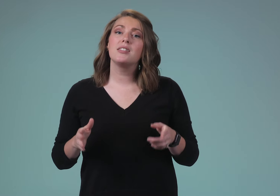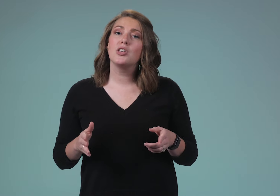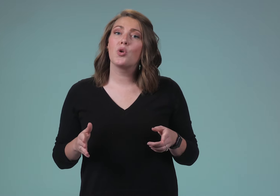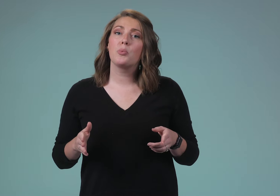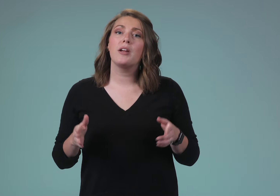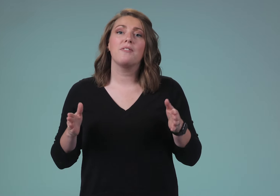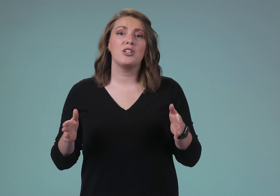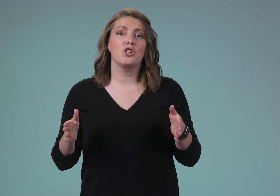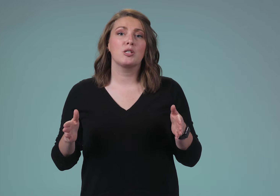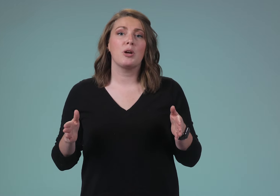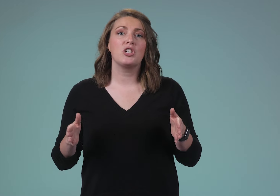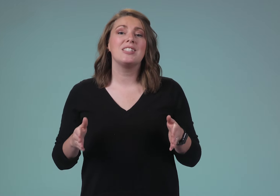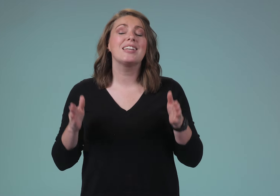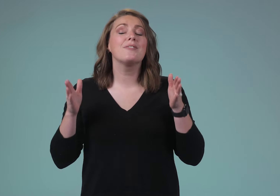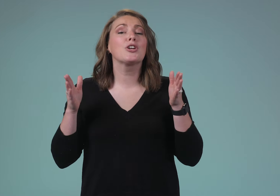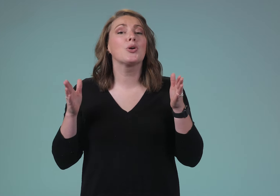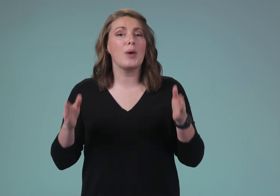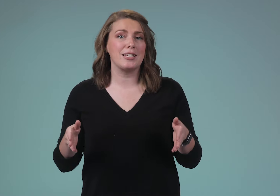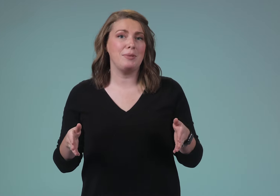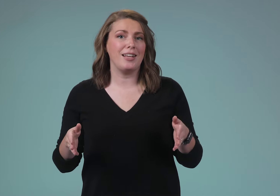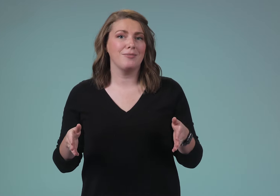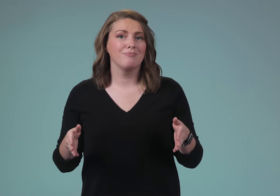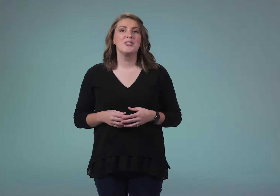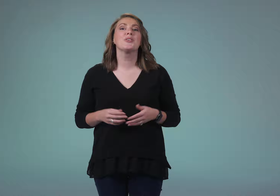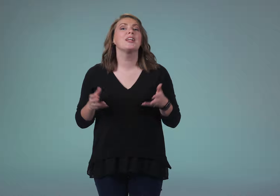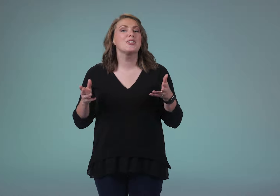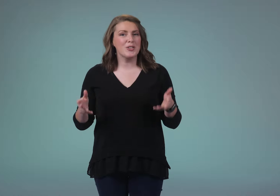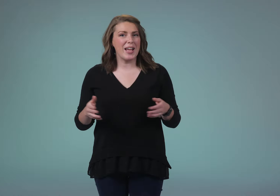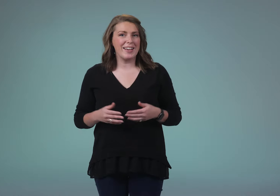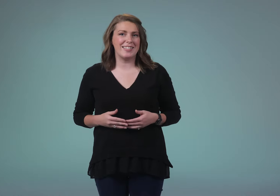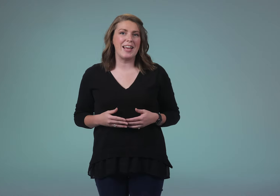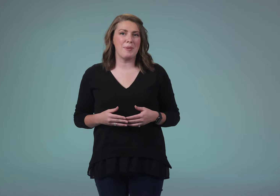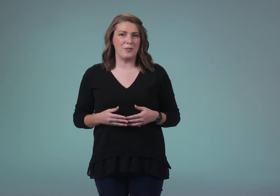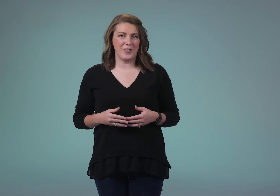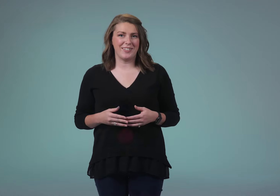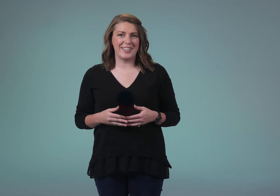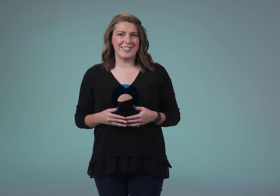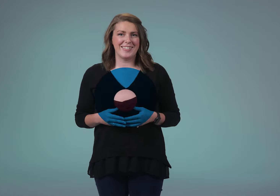With feeling you must incorporate facial expression to give the correct meaning. So, let's learn how to sign about feelings.